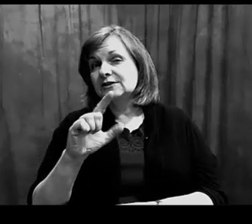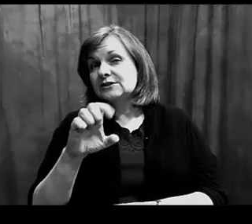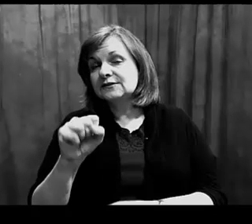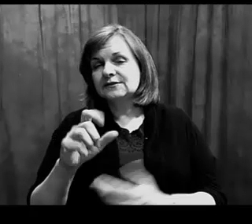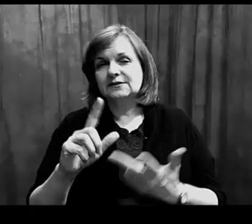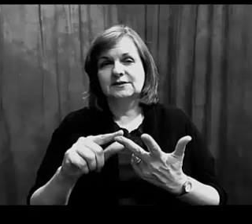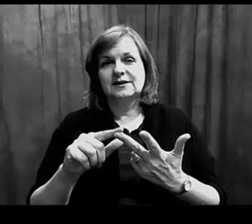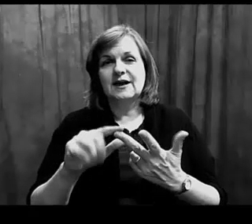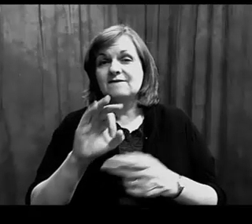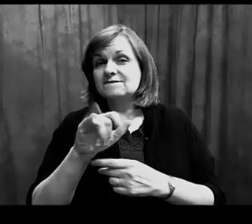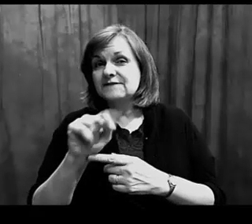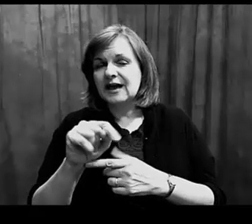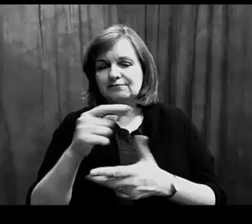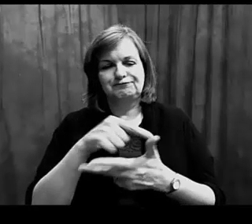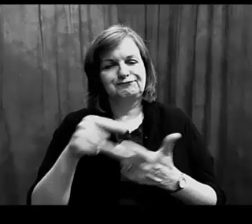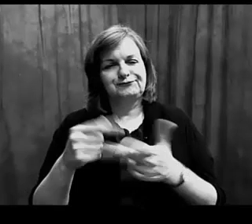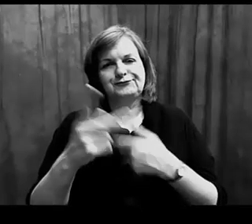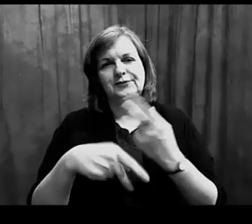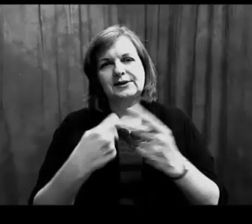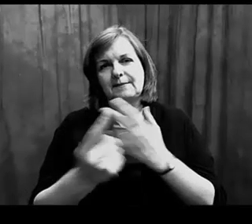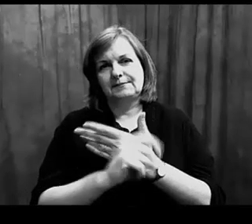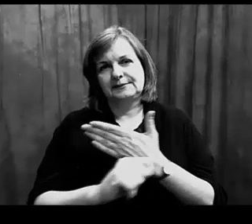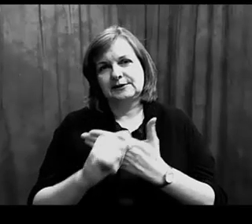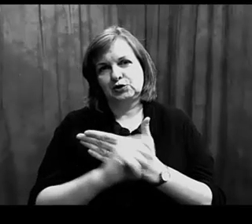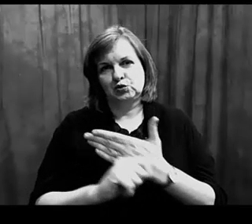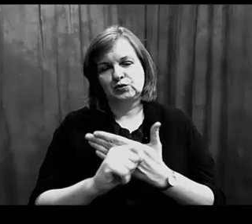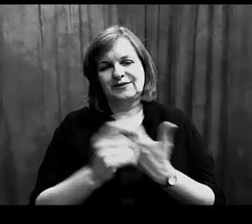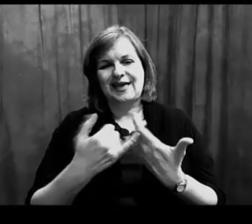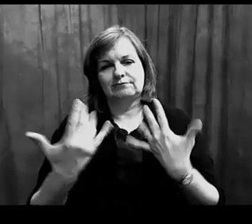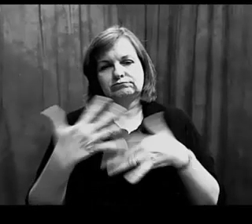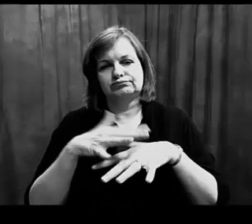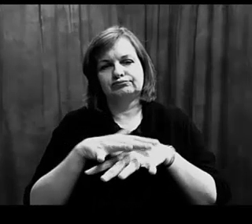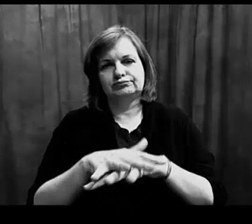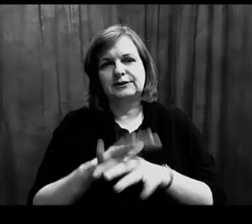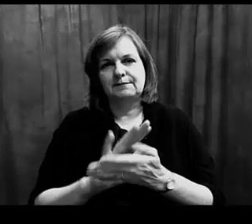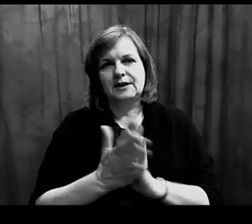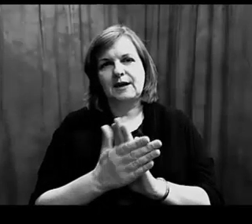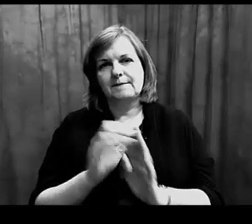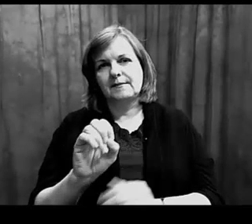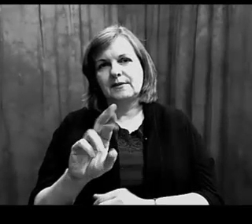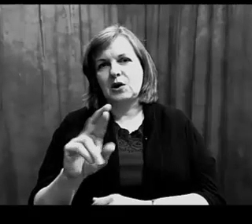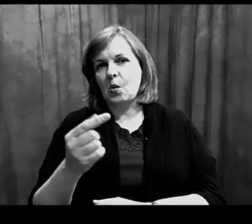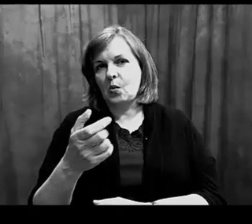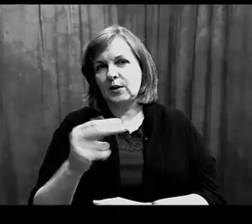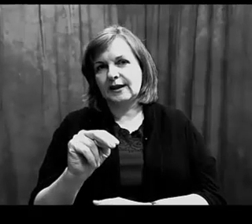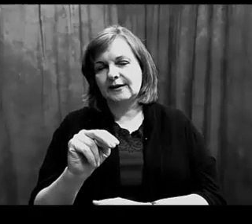and then we're going to build tissues many different tissues in to organs so if we wanna